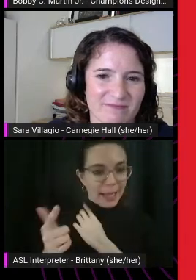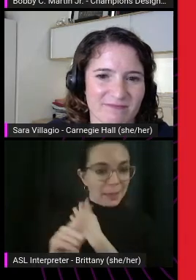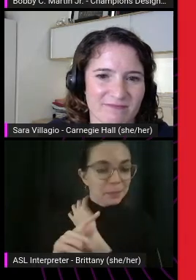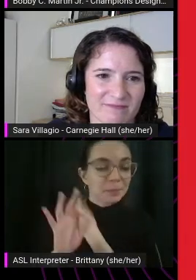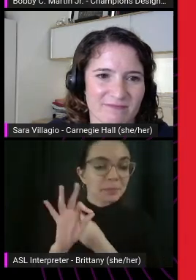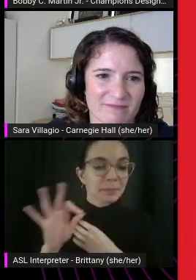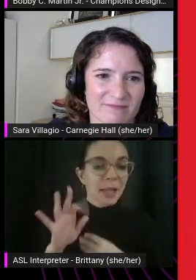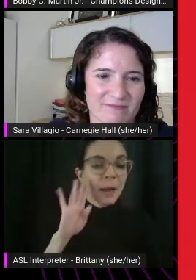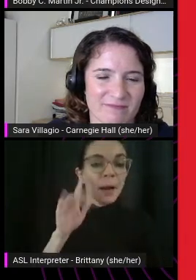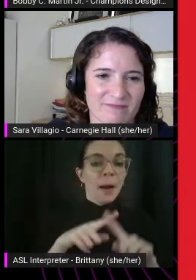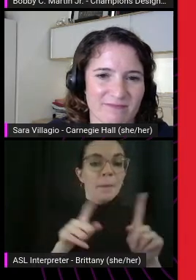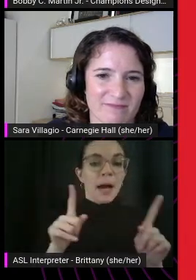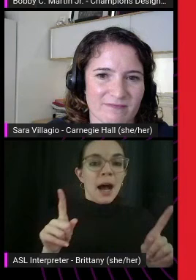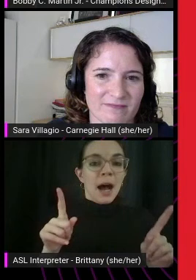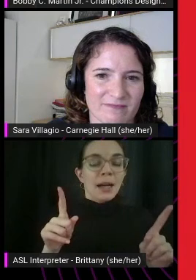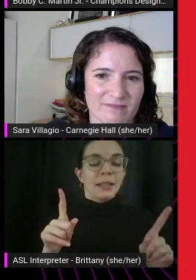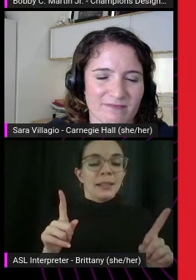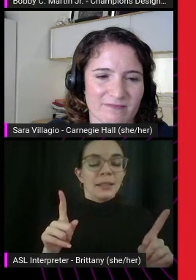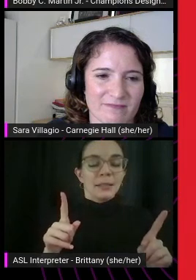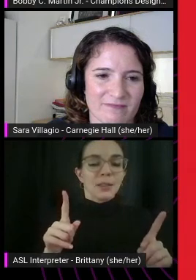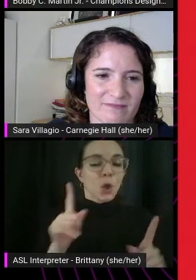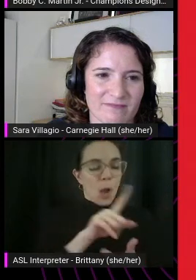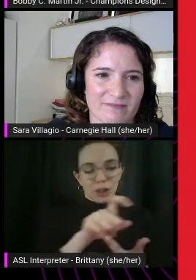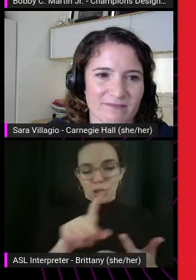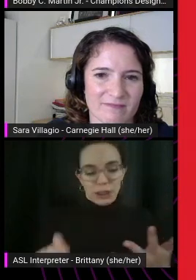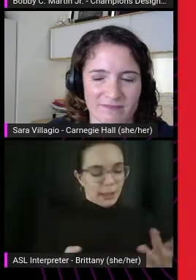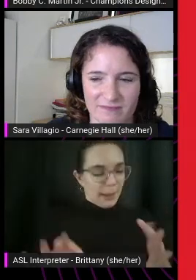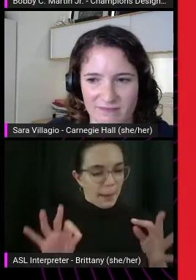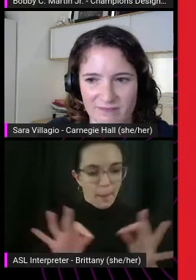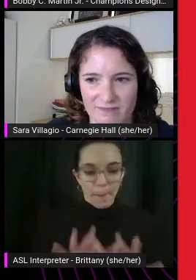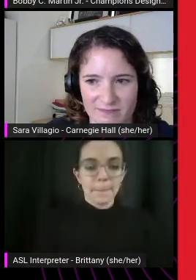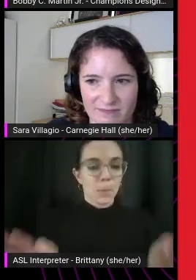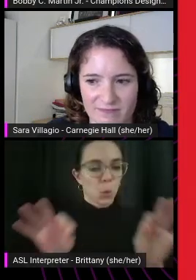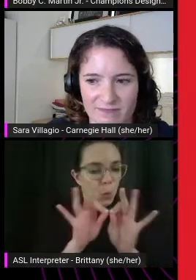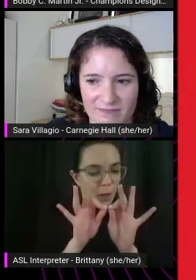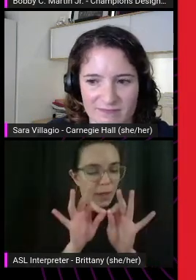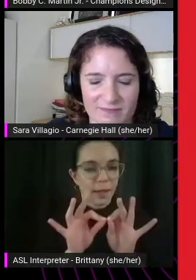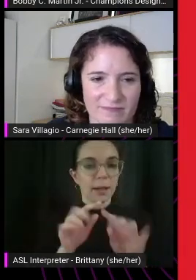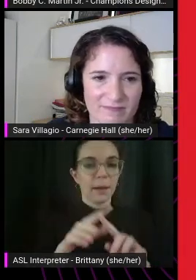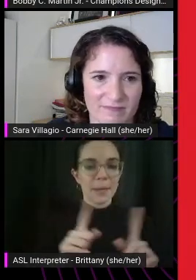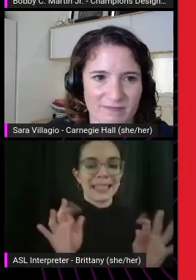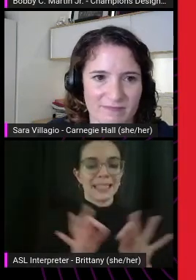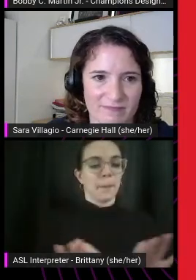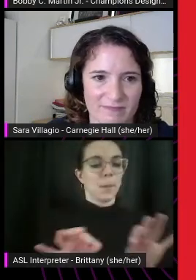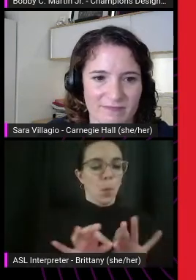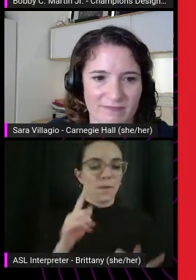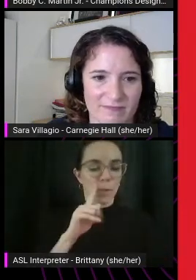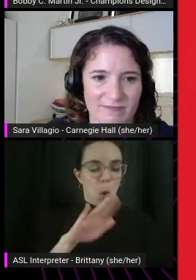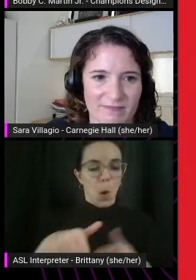Because the questions are so important. But those were important for us all because we wanted to challenge biases.